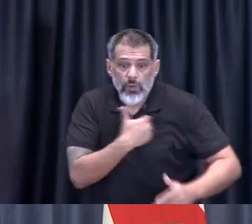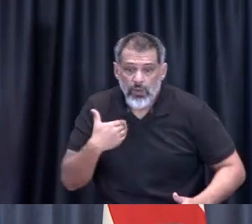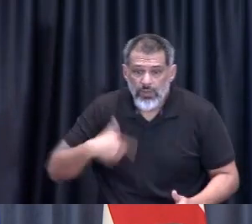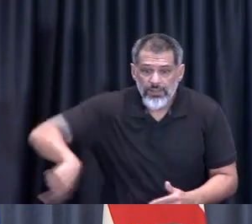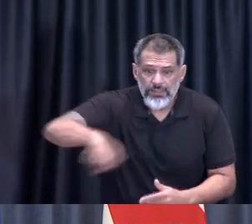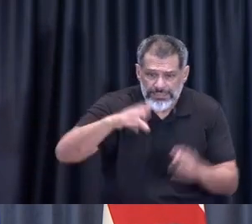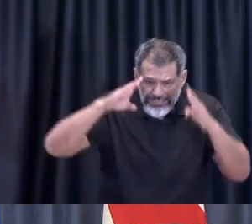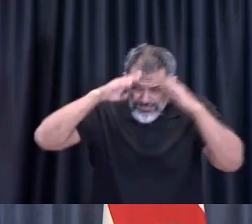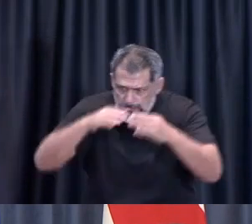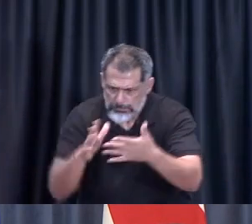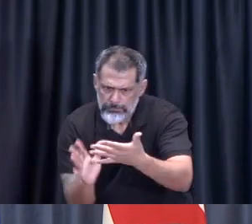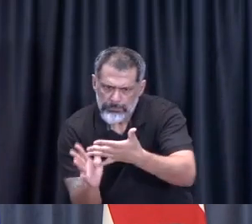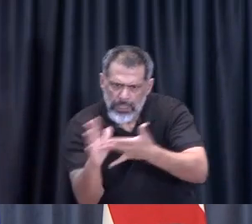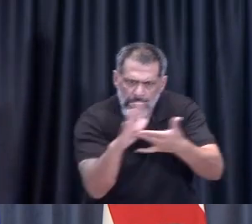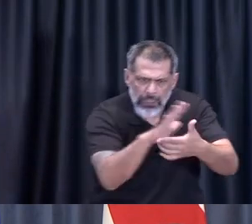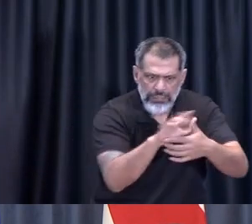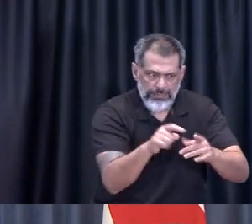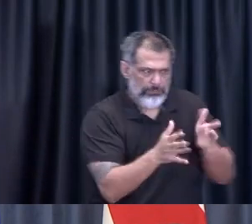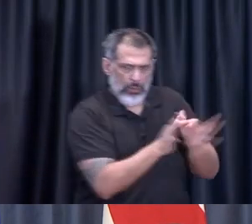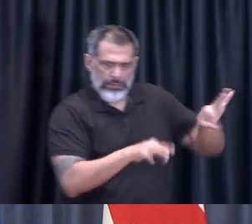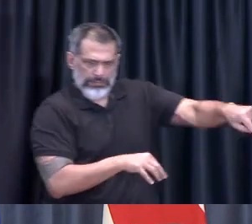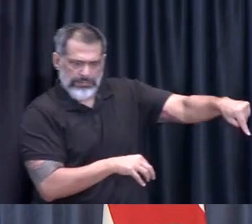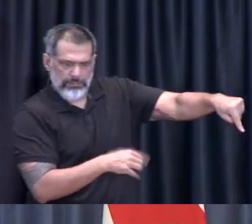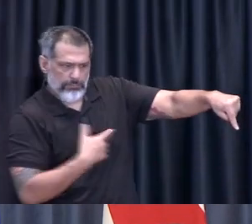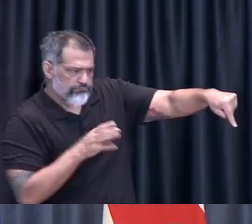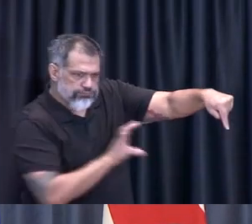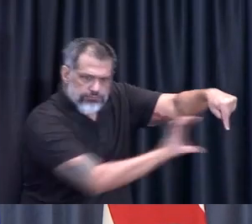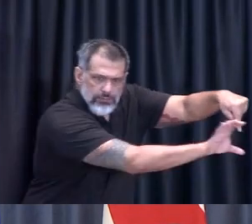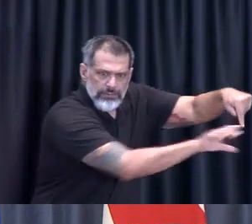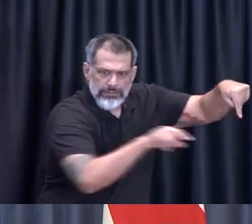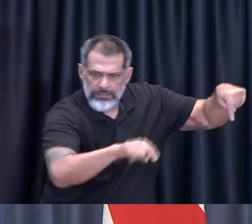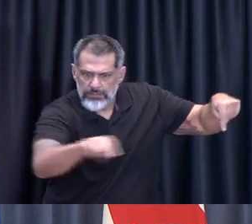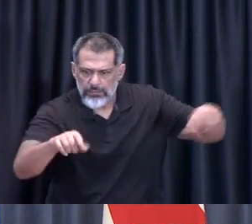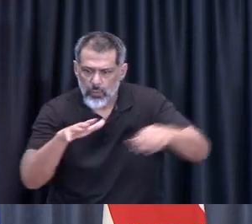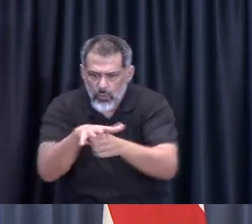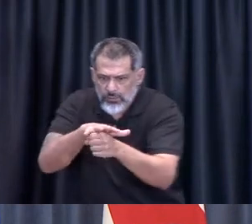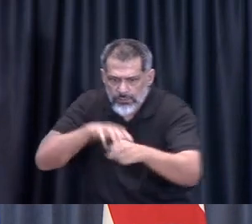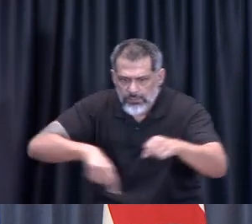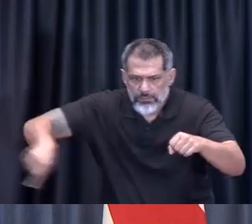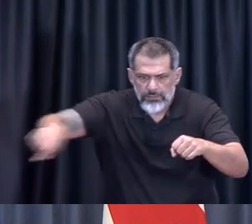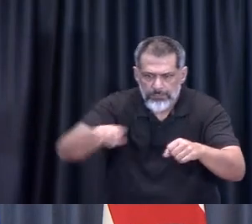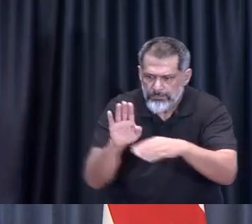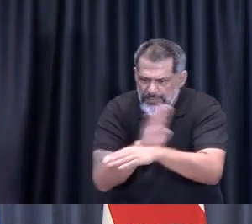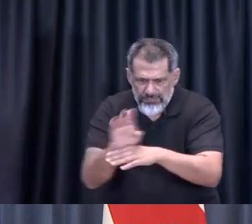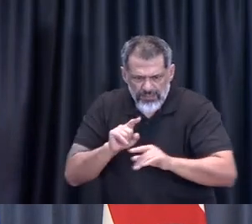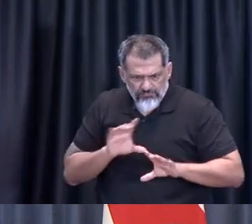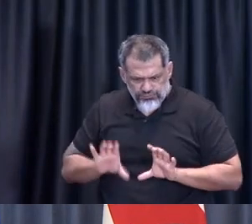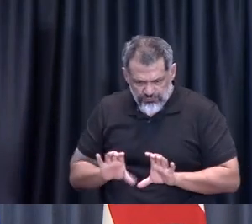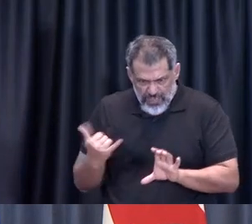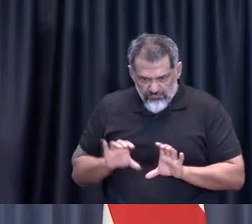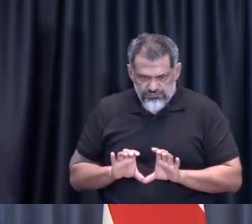as the other, or it's by adjacent residents or businesses moving snow to try to get those areas outside